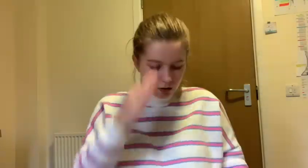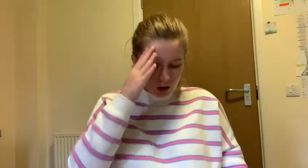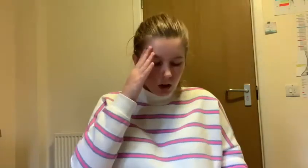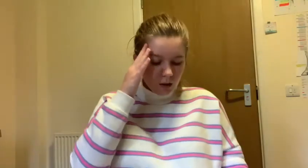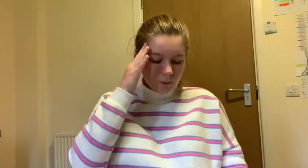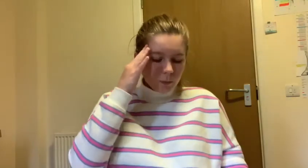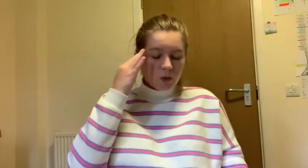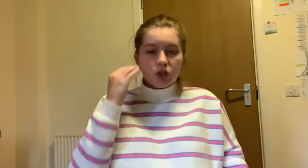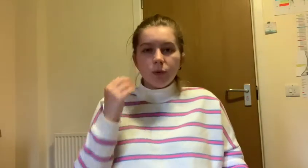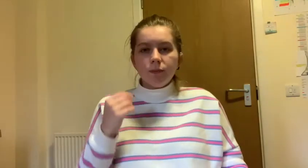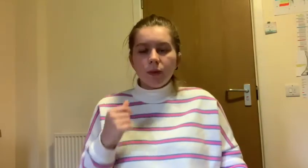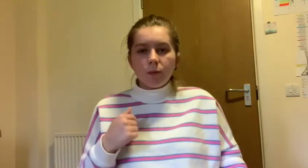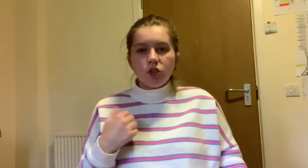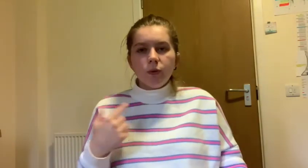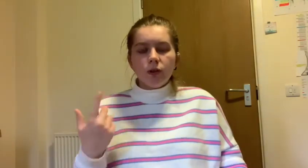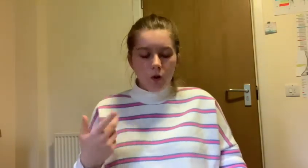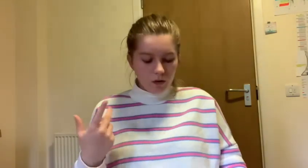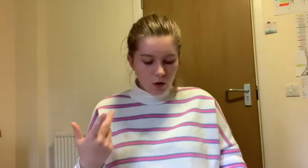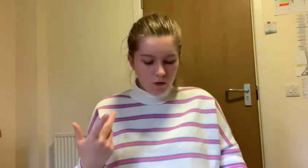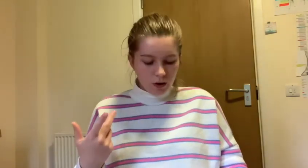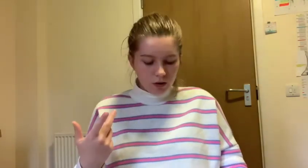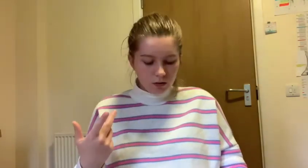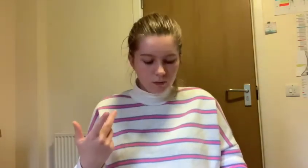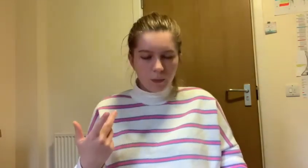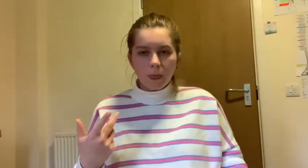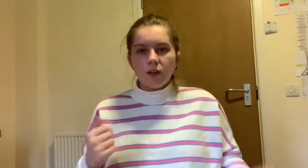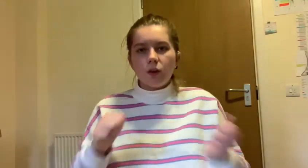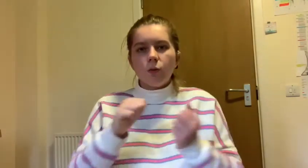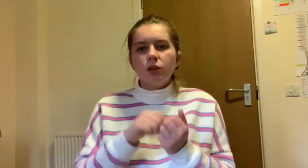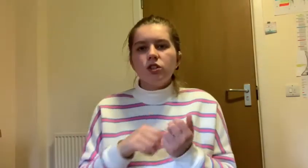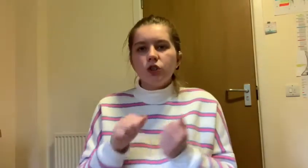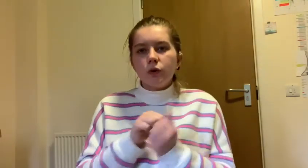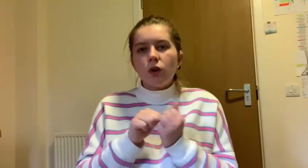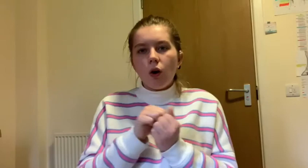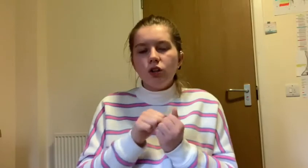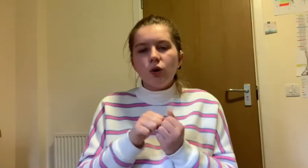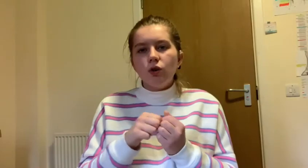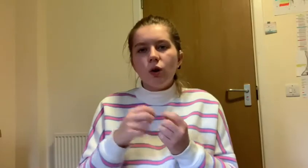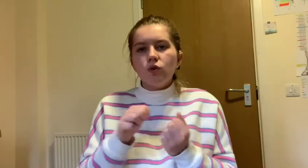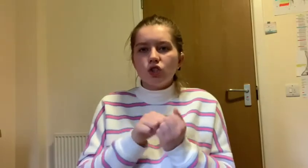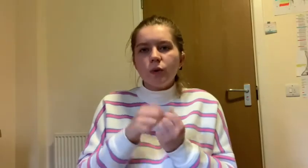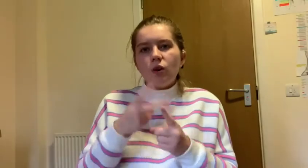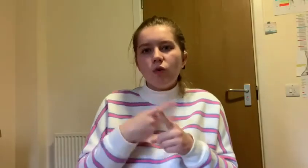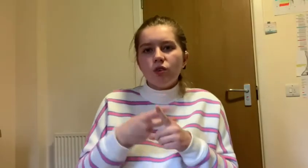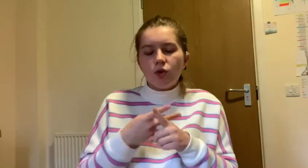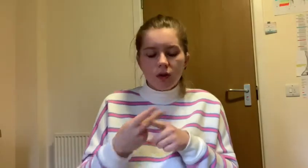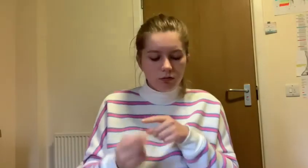"Chewing" "I'm chewing over and over" so because you're chewing a lot you don't go chewing over and over